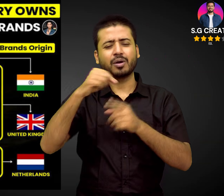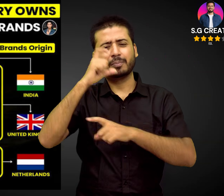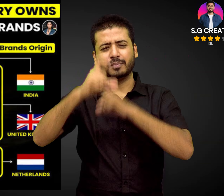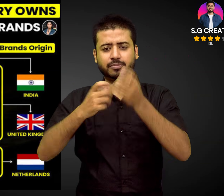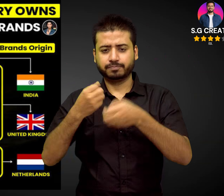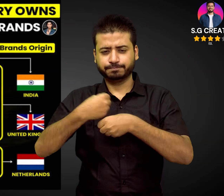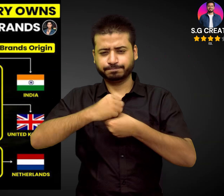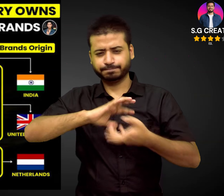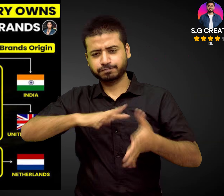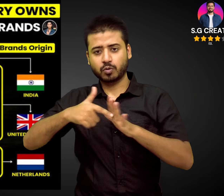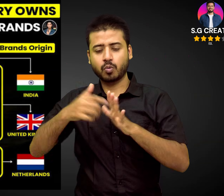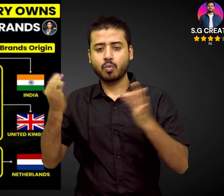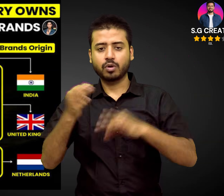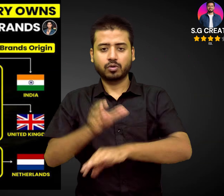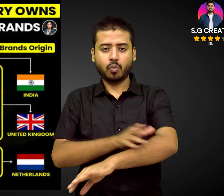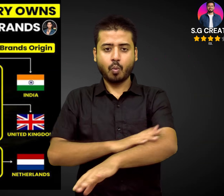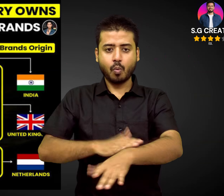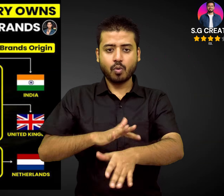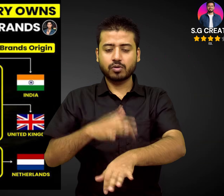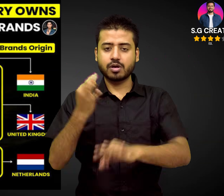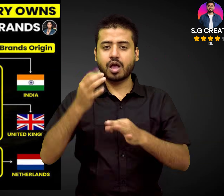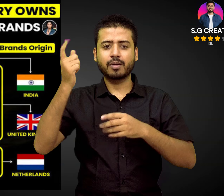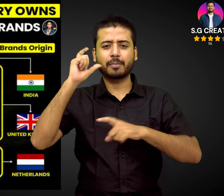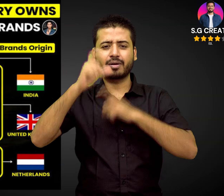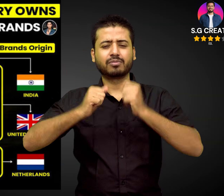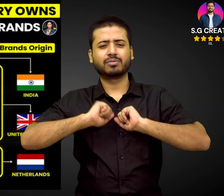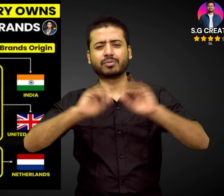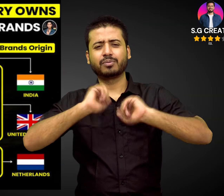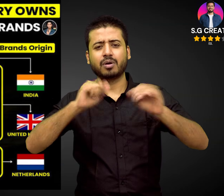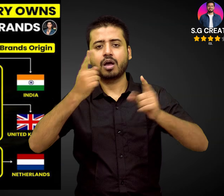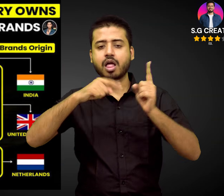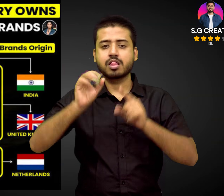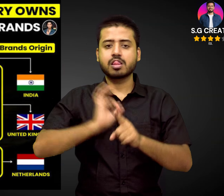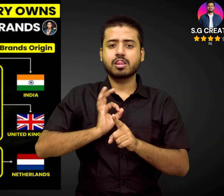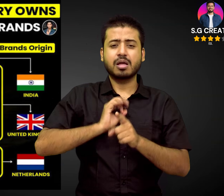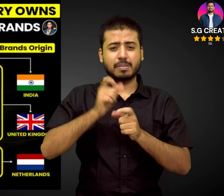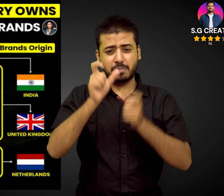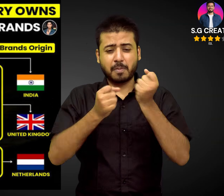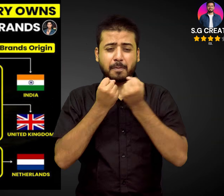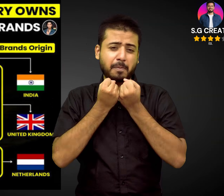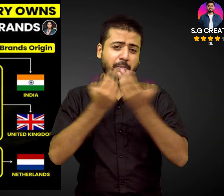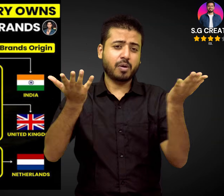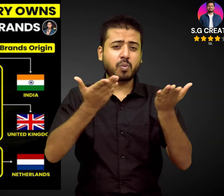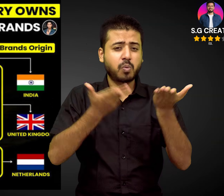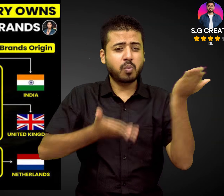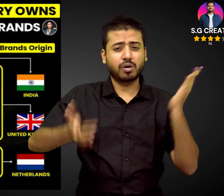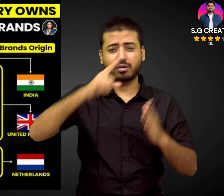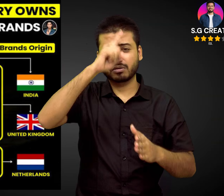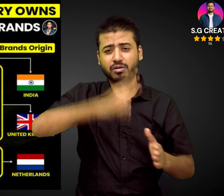a flame or reacts poorly to hard water, we must explore the molecular mechanics of soponification,